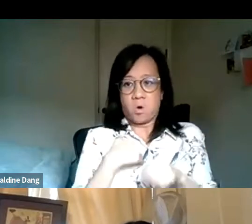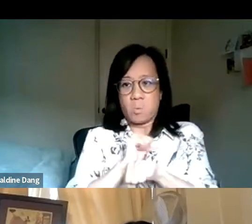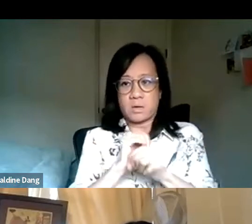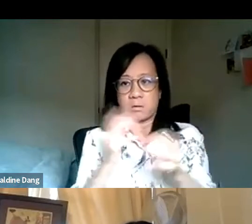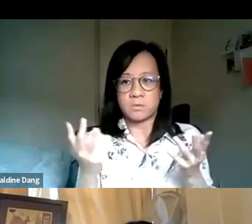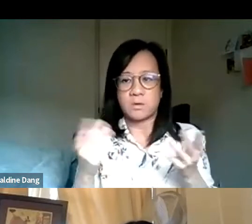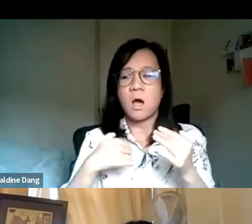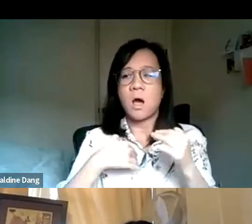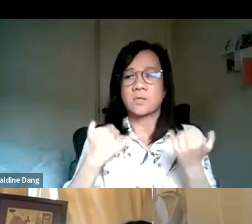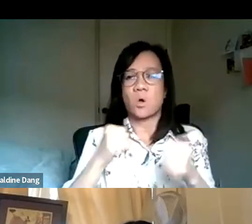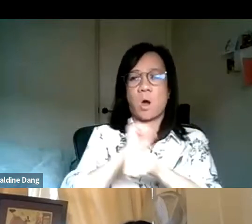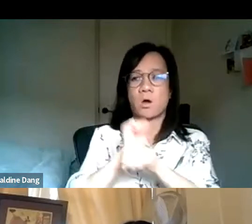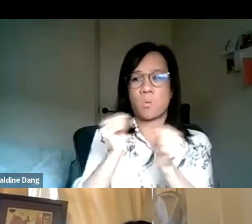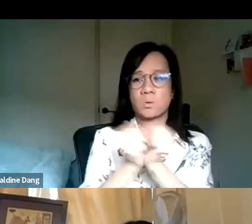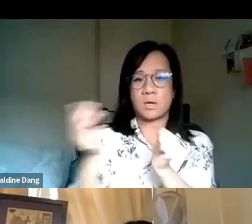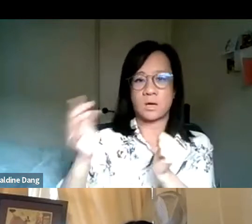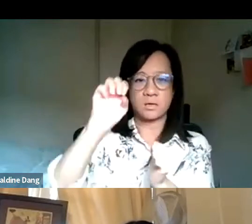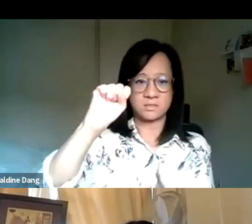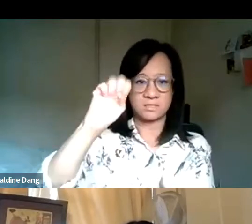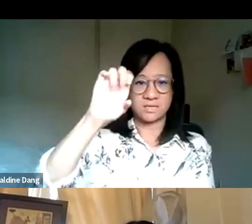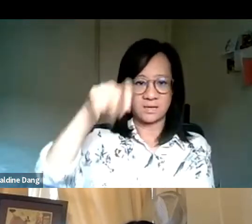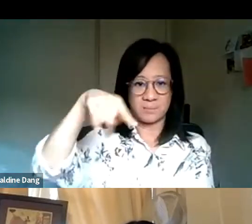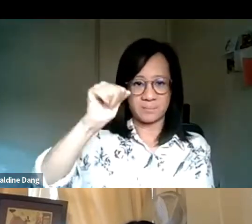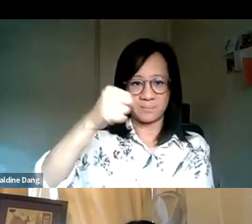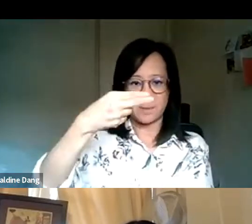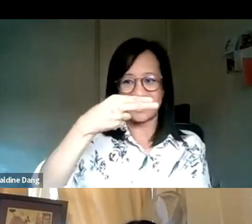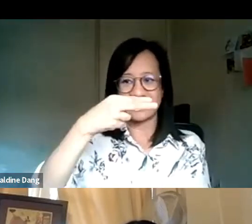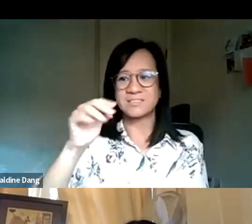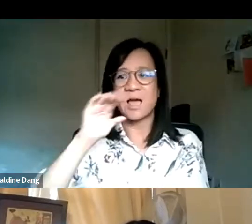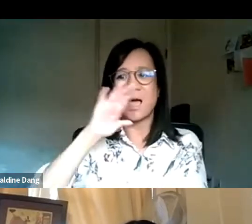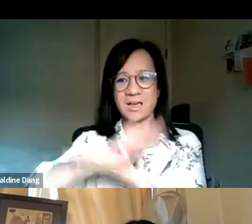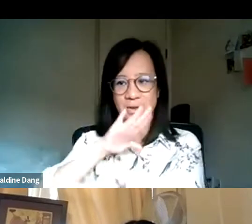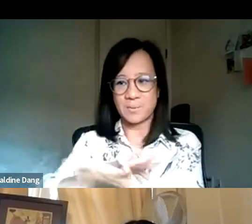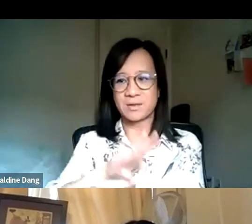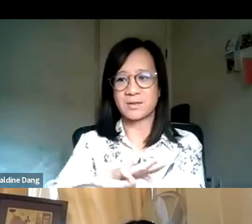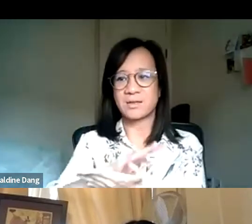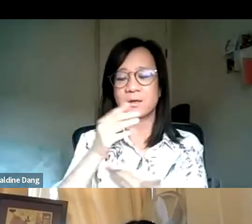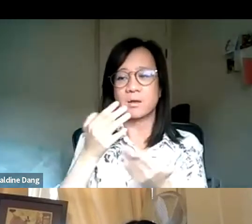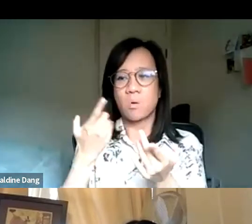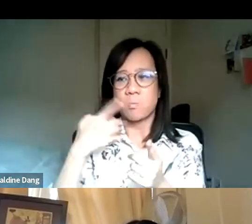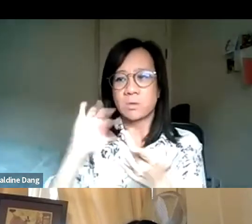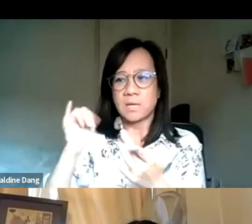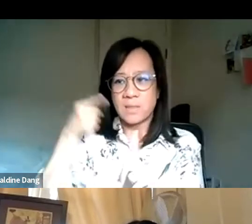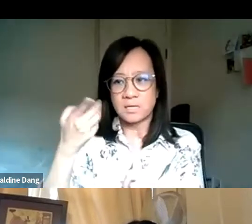working in that field.